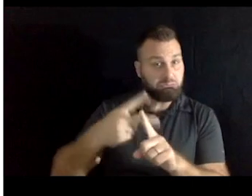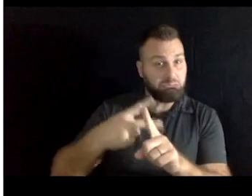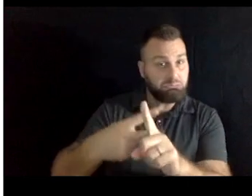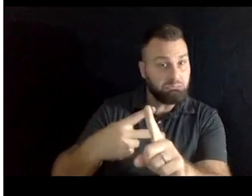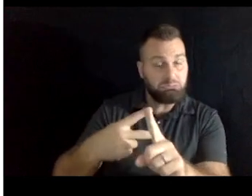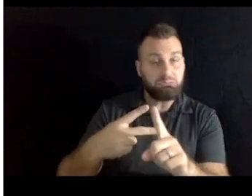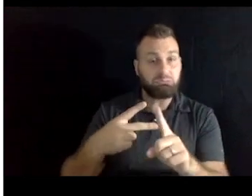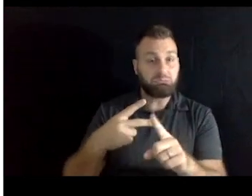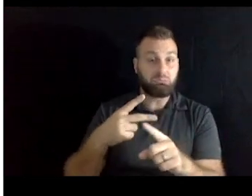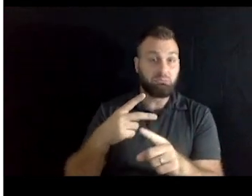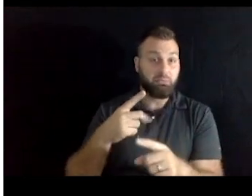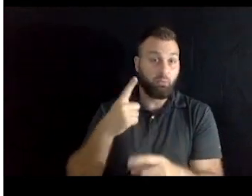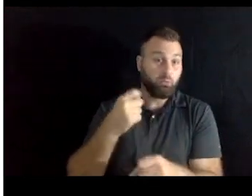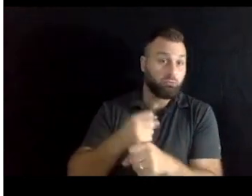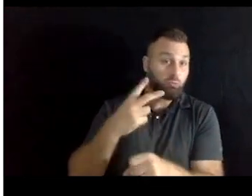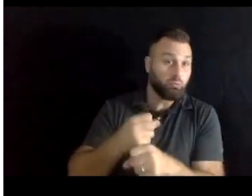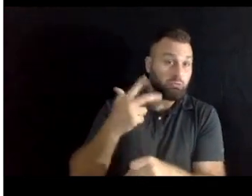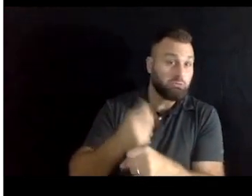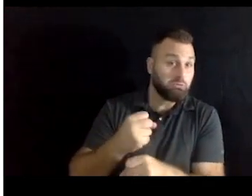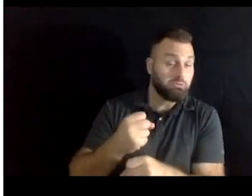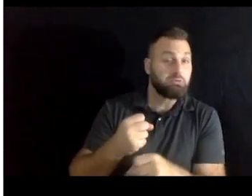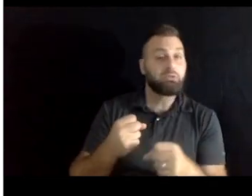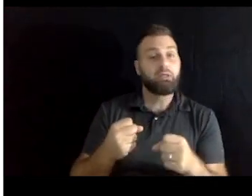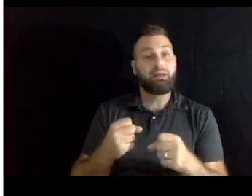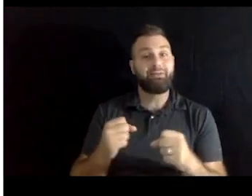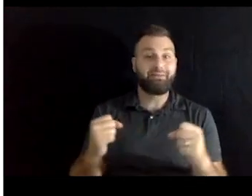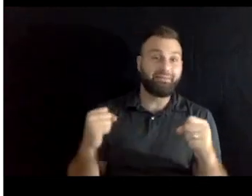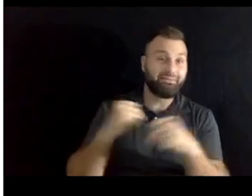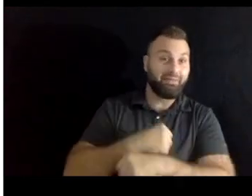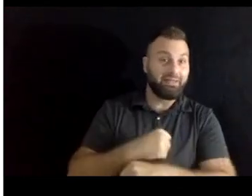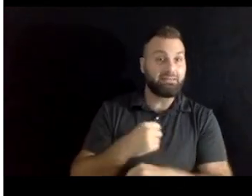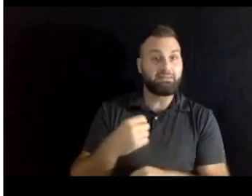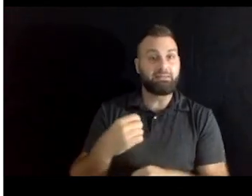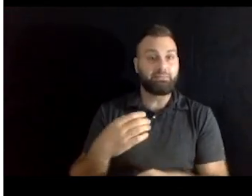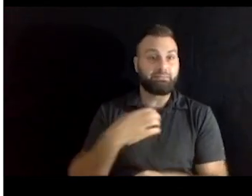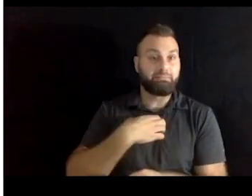working for years and they had to fight an appeal to get their benefits.